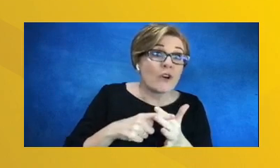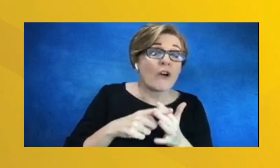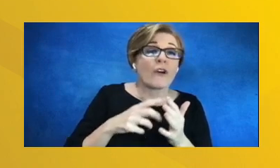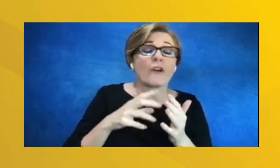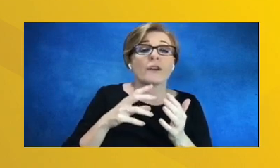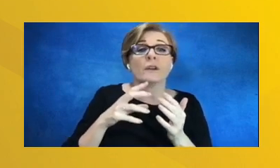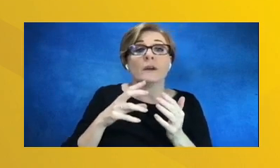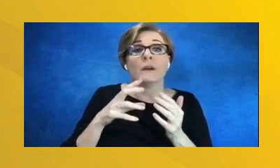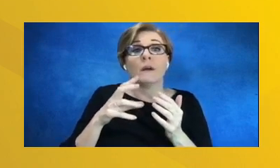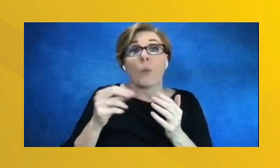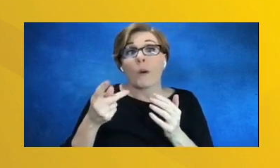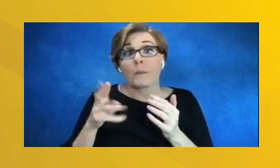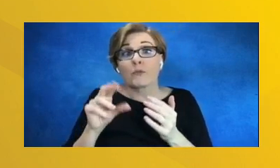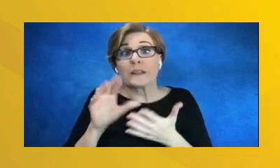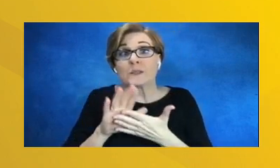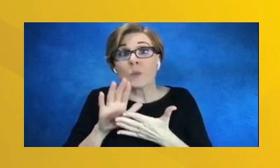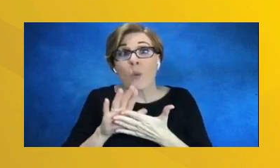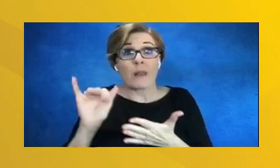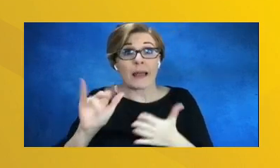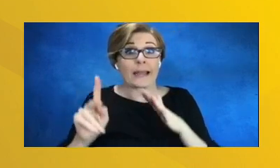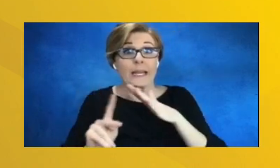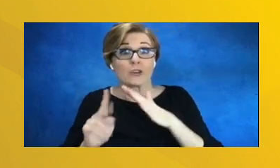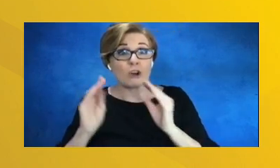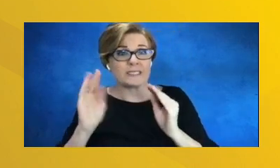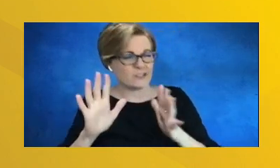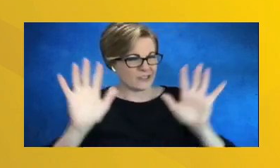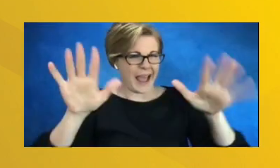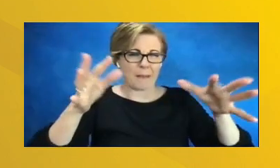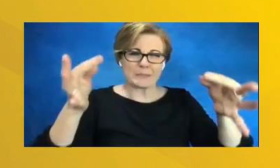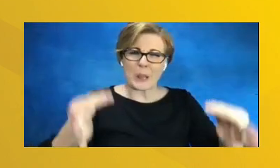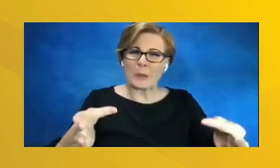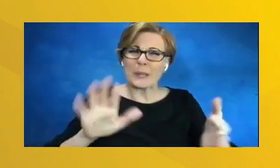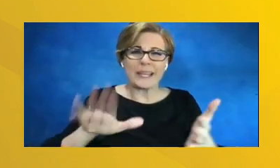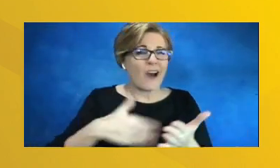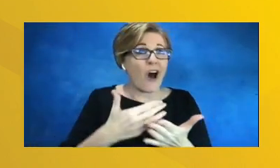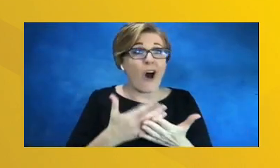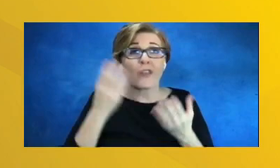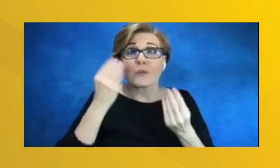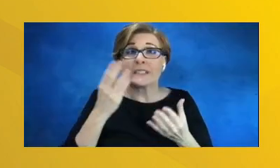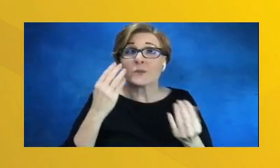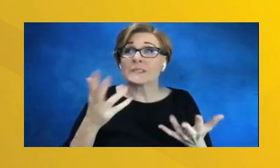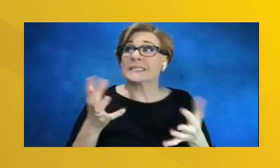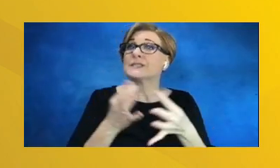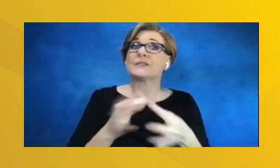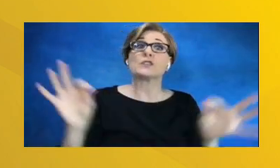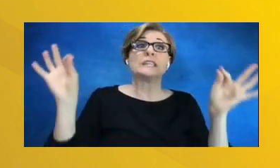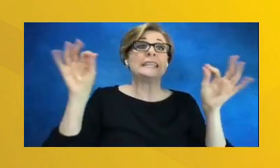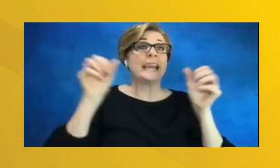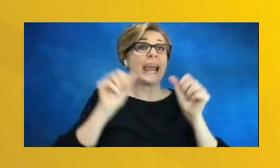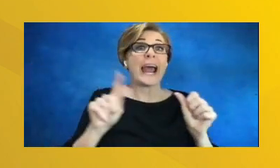Absolutely. So as I said, all of our resources are free and available for use by anybody who finds them useful.